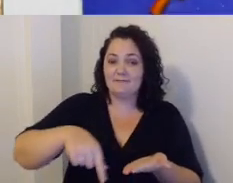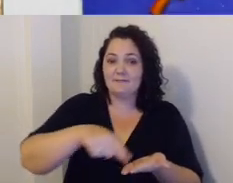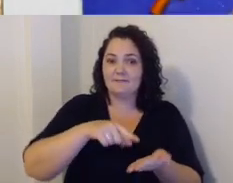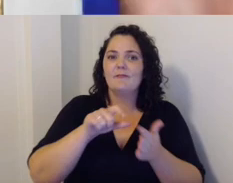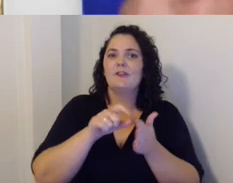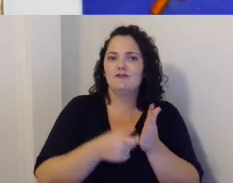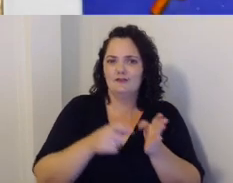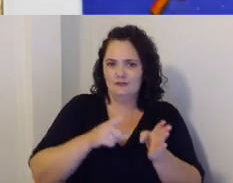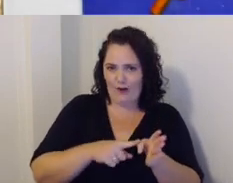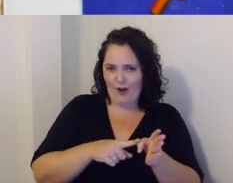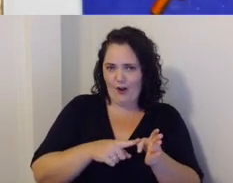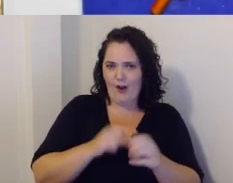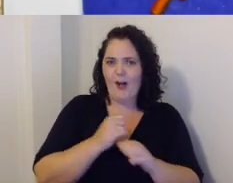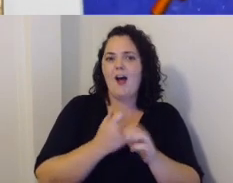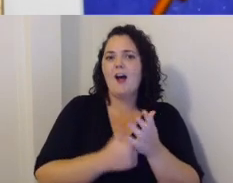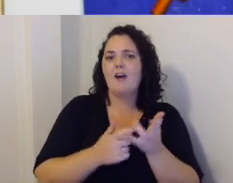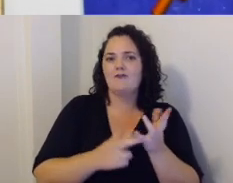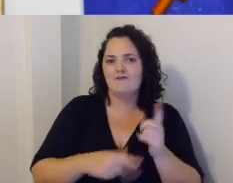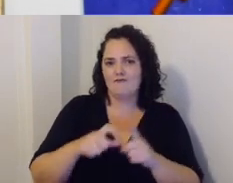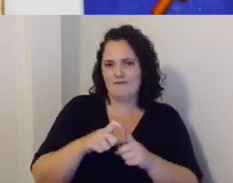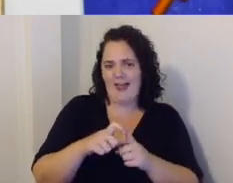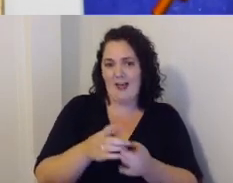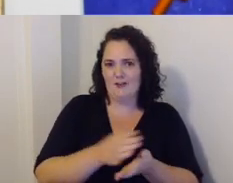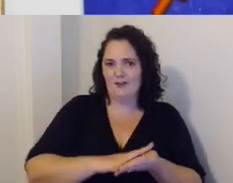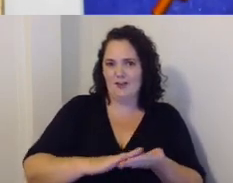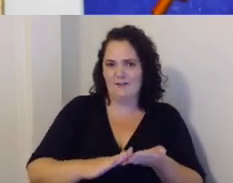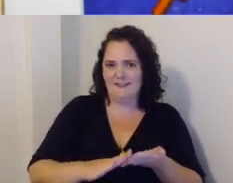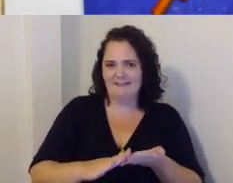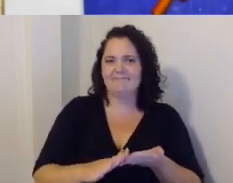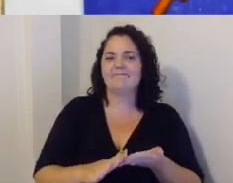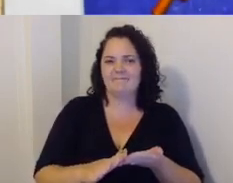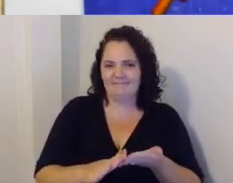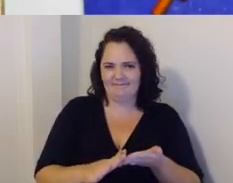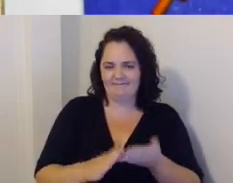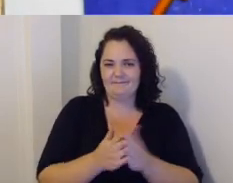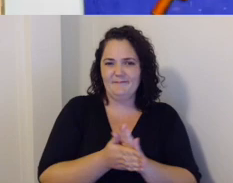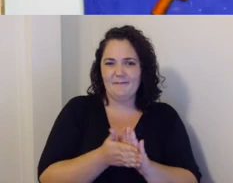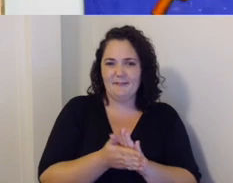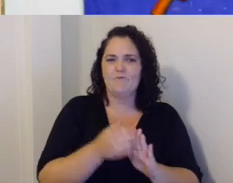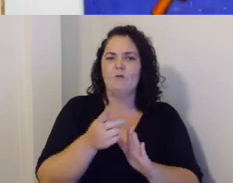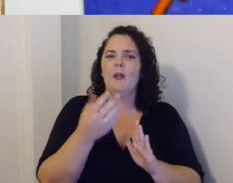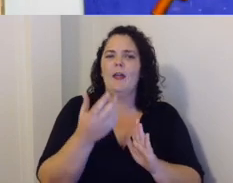ground surface, the ground again is something that you're imposing between your substrate, in this